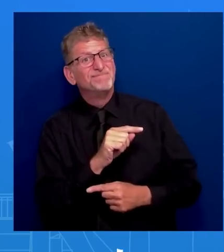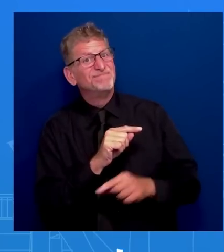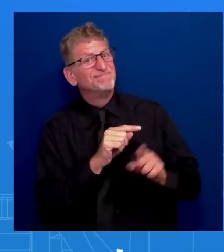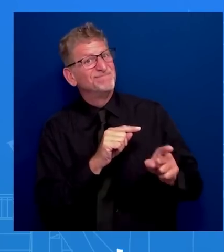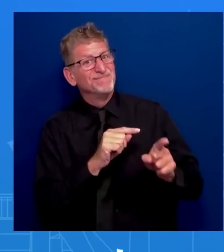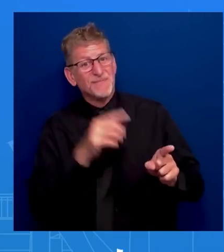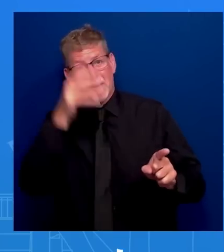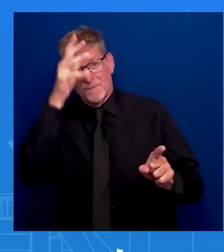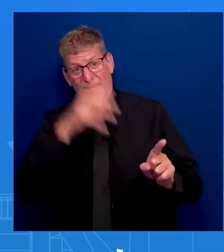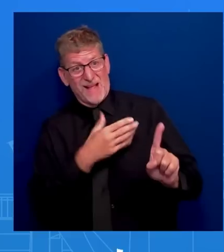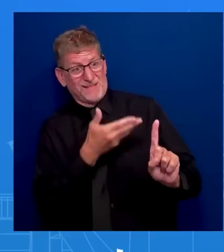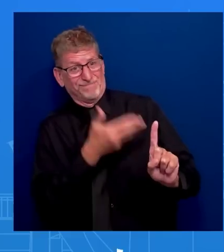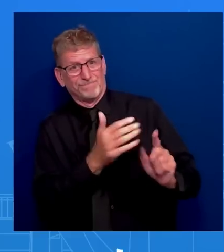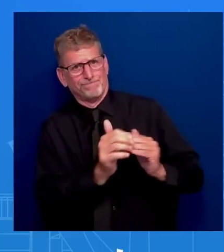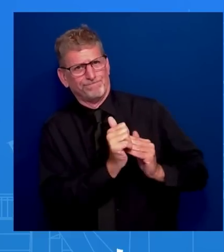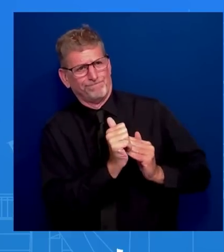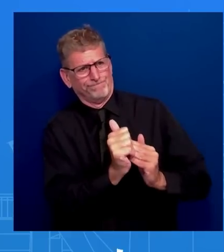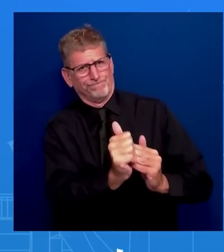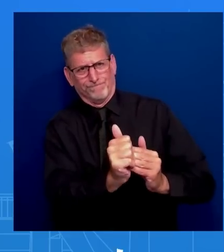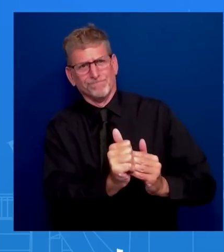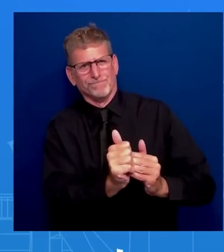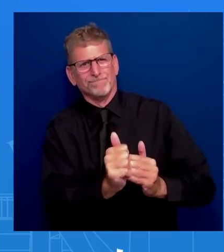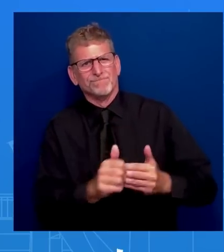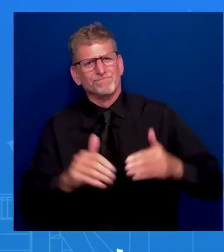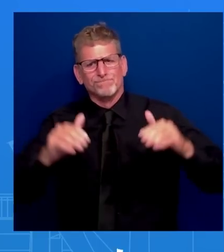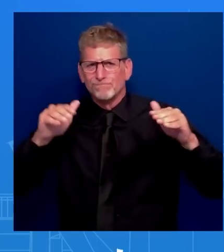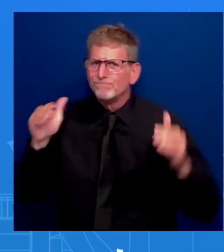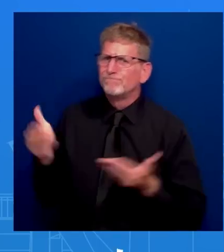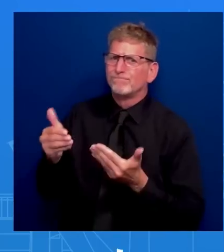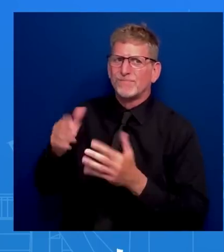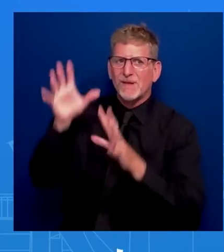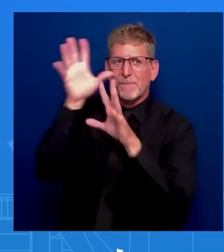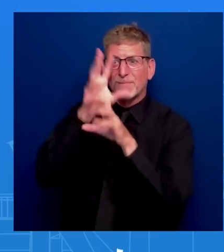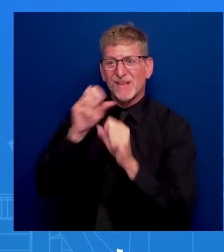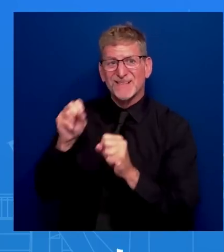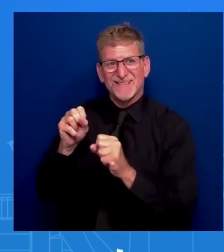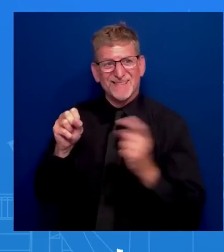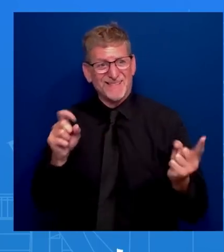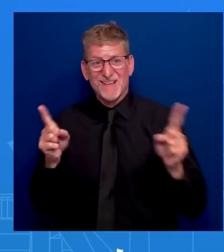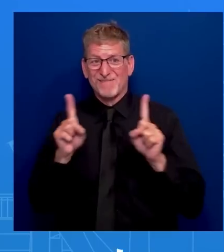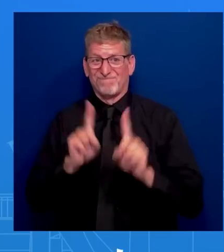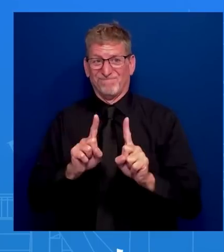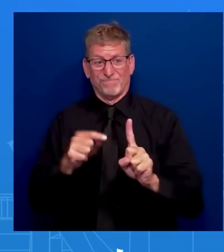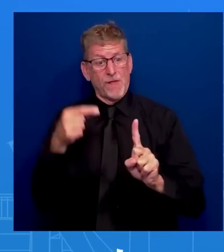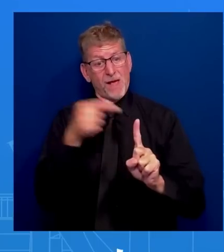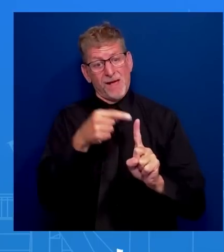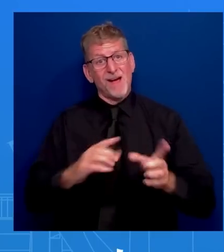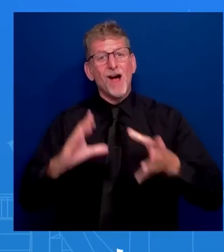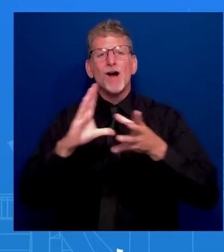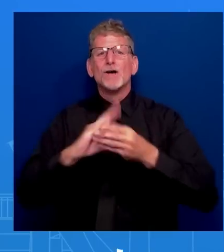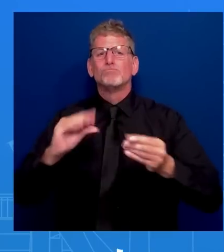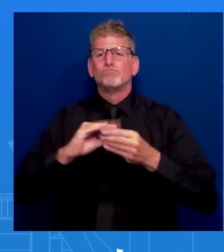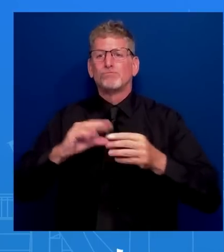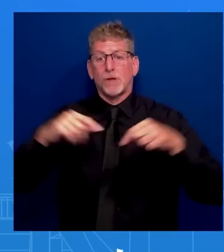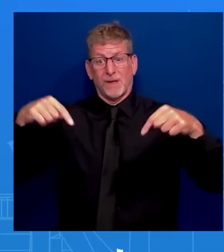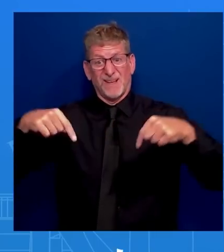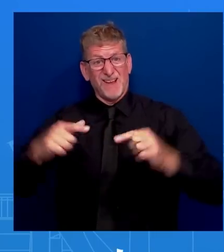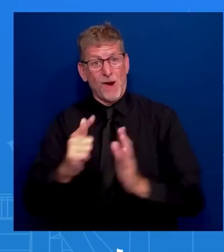we also heard how the CHIPS and Science Act will help young, diverse, and self-starting entrepreneurs as well.